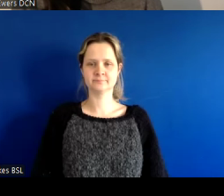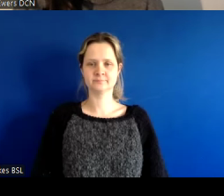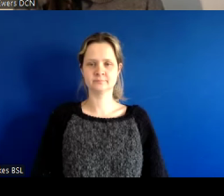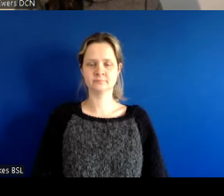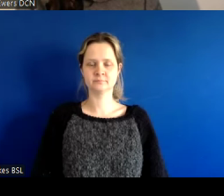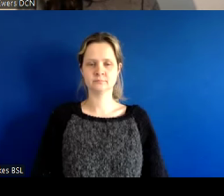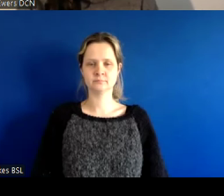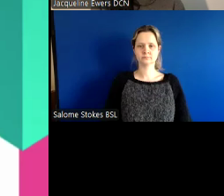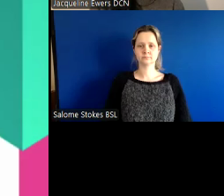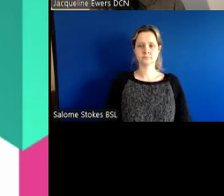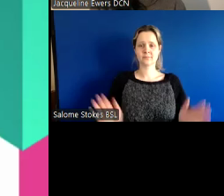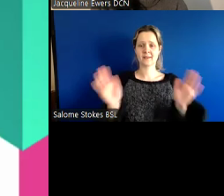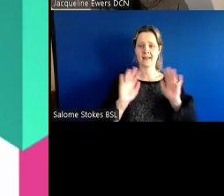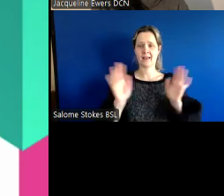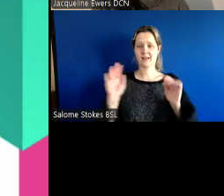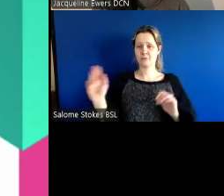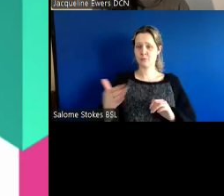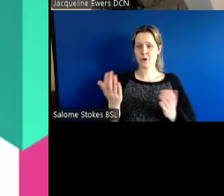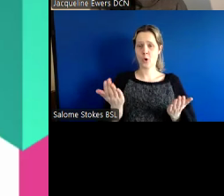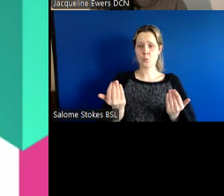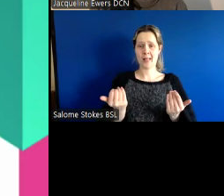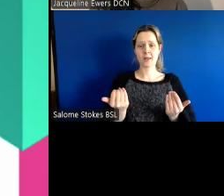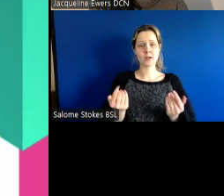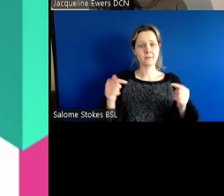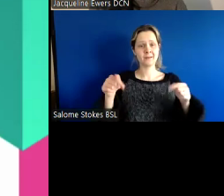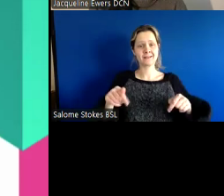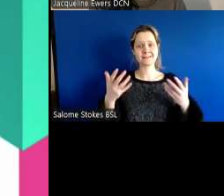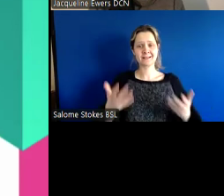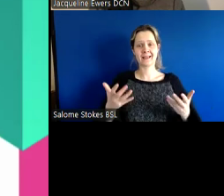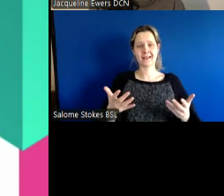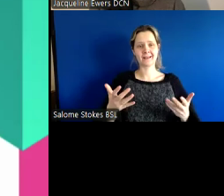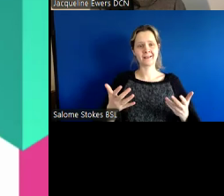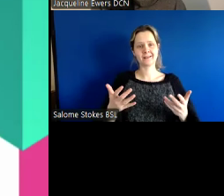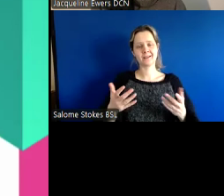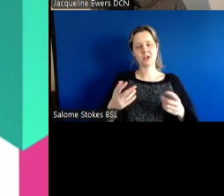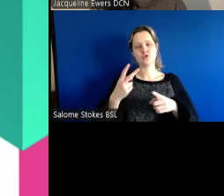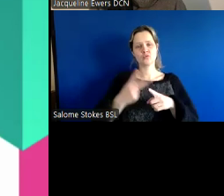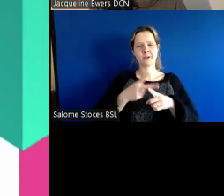Hi, everybody. Welcome to today's Revitalize Your Email Marketing: Grow and Engage